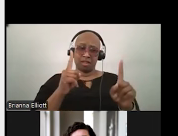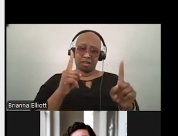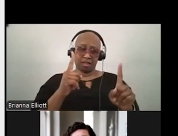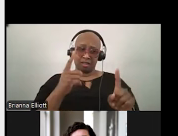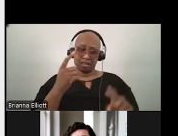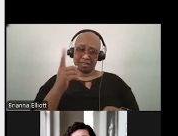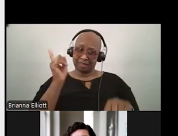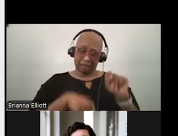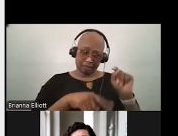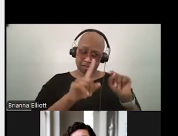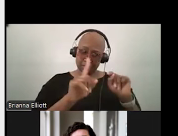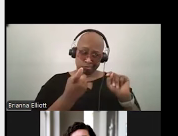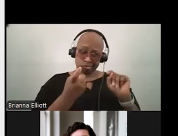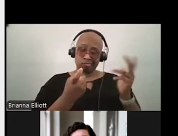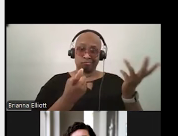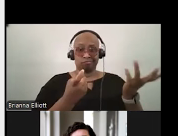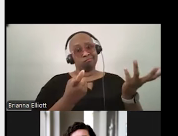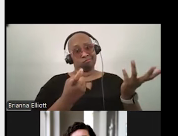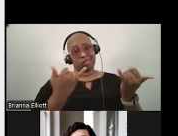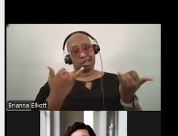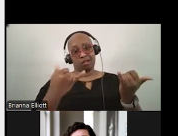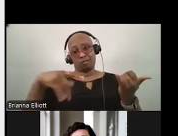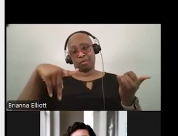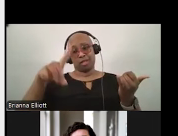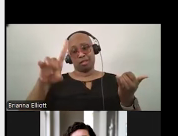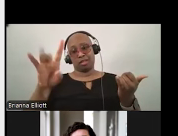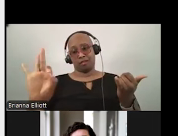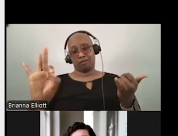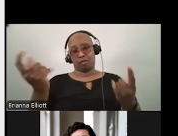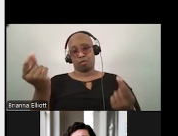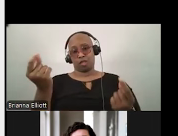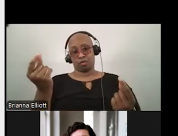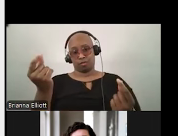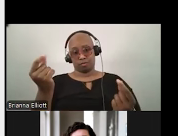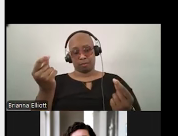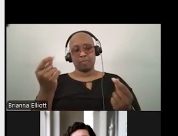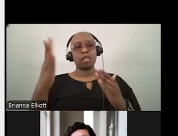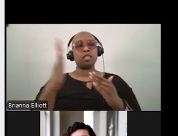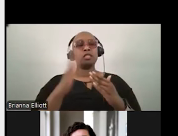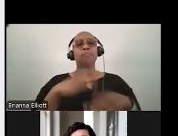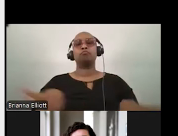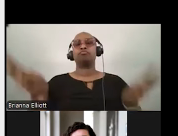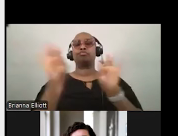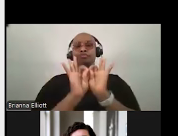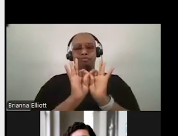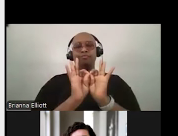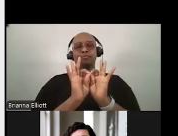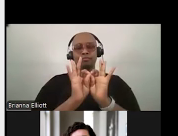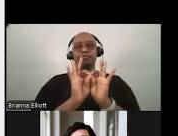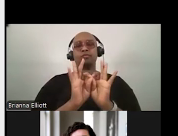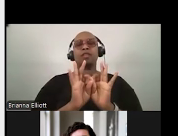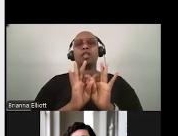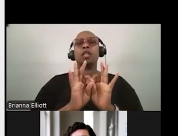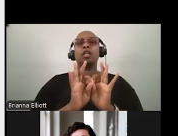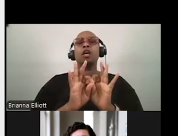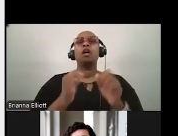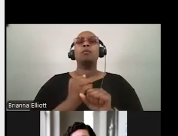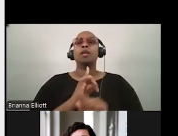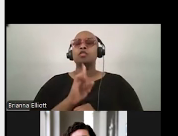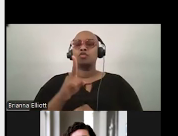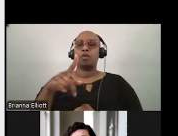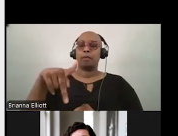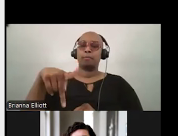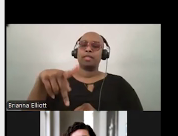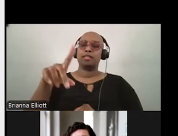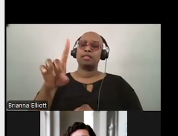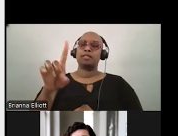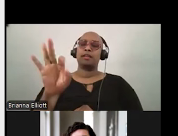in PDF land, the most important thing that we can do is make sure that our PDF is text, right? We